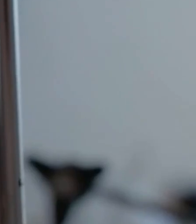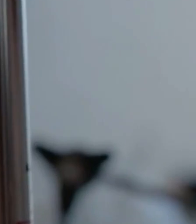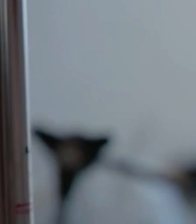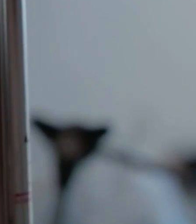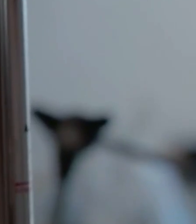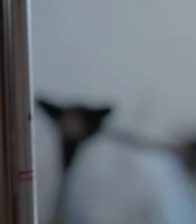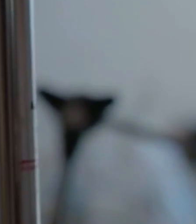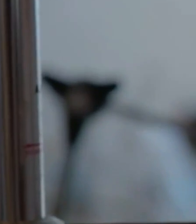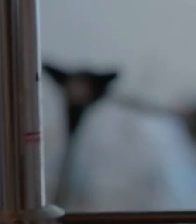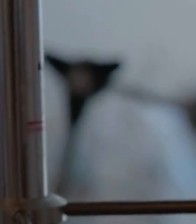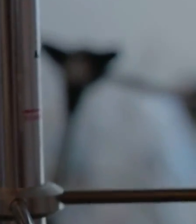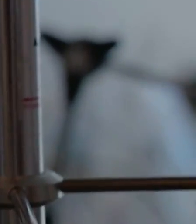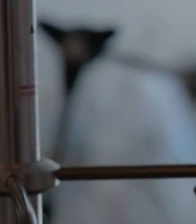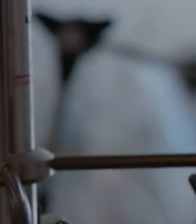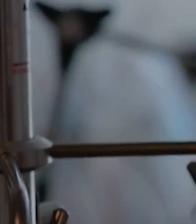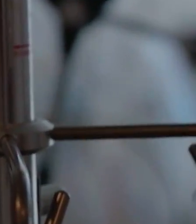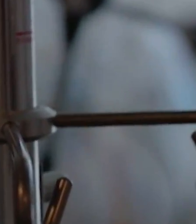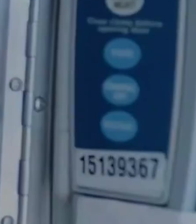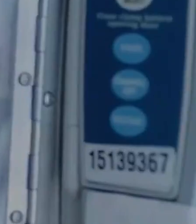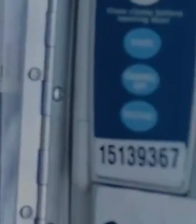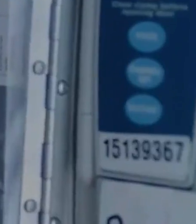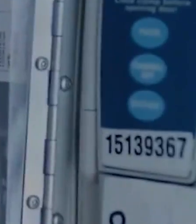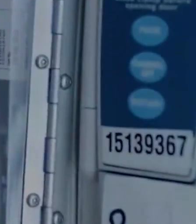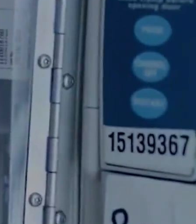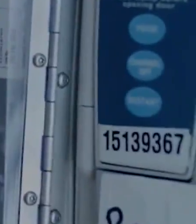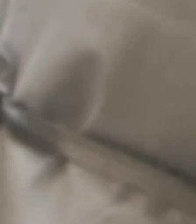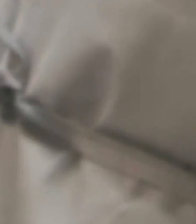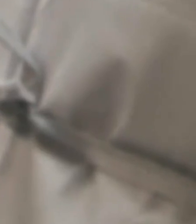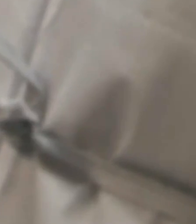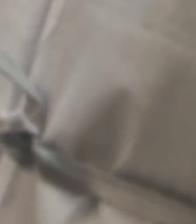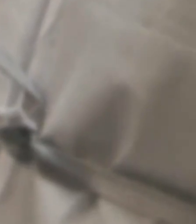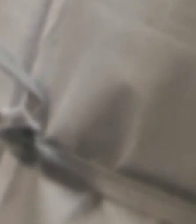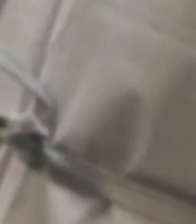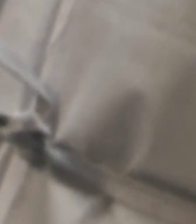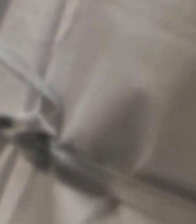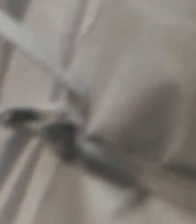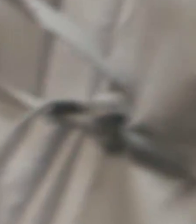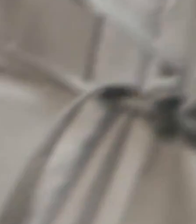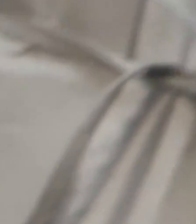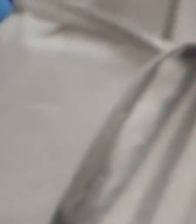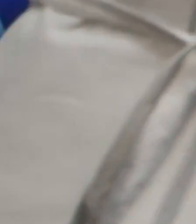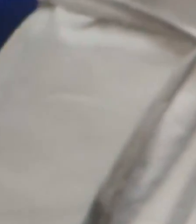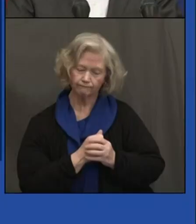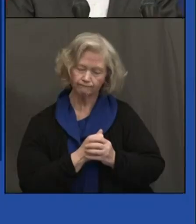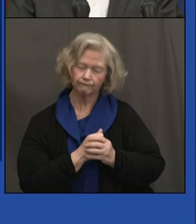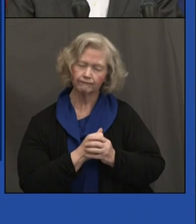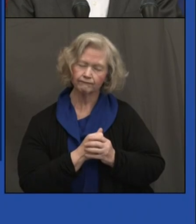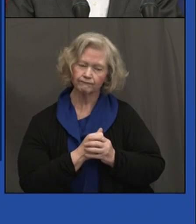REQUI CAPAY LIMITS AT A REQUI CAPAY LIMITS AT A NUMBE REQUI CAPAY LIMITS AT A NUMBE OF REQUI CAPAY LIMITS AT A NUMBE OF BUSINES REQUI CAPAY LIMITS AT A NUMBE OF BUSINES HERE REQUI CAPAY LIMITS AT A NUMBE OF BUSINES HERE IN NUMBE OF BUSINES HERE IN NUMBE OF BUSINES HERE IN CONNE NUMBE OF BUSINES HERE IN CONNE THAT NUMBE OF BUSINES HERE IN CONNE THAT WILL NUMBE OF BUSINES HERE IN CONNE THAT WILL BE NUMBE OF BUSINES HERE IN CONNE THAT WILL BE LIFTED CONNE THAT WILL BE LIFTED CONNE THAT WILL BE LIFTED AIG CONNE THAT WILL BE LIFTED AIG TOM. AIG TOM. AIG TOM. IT'S AIG TOM. IT'S BEEN